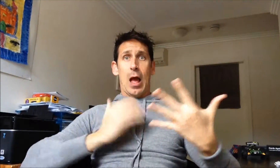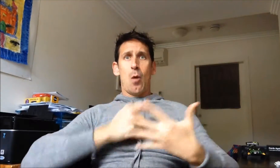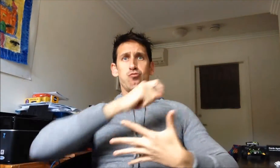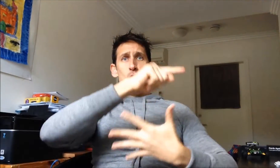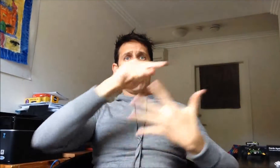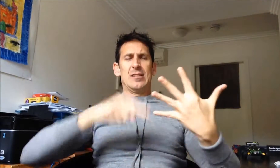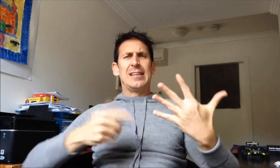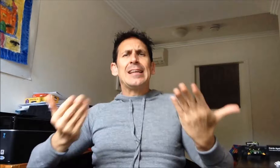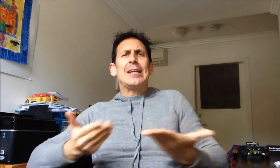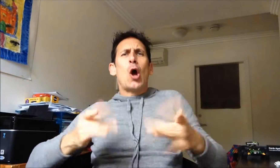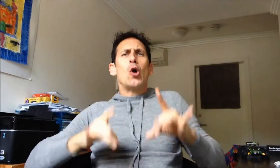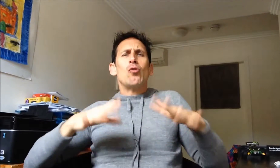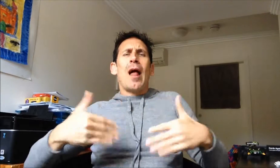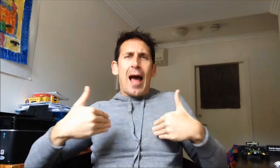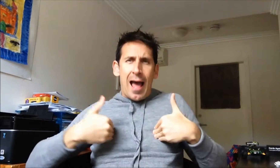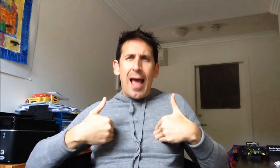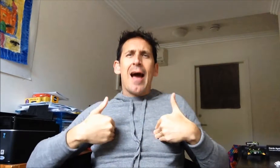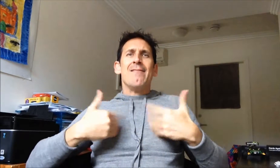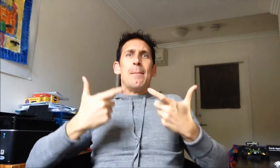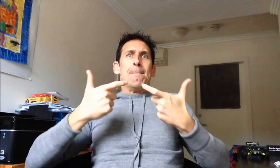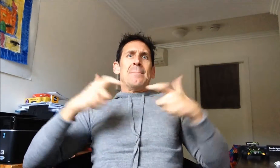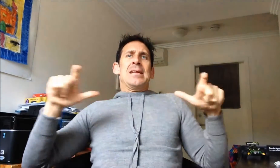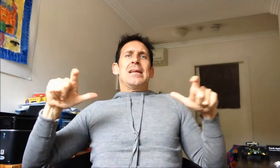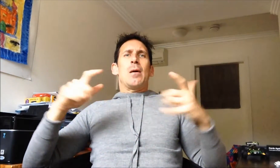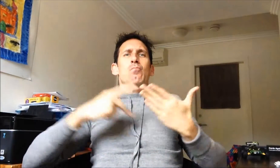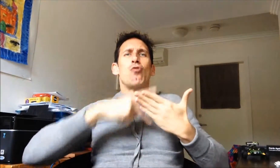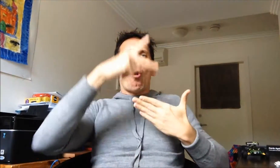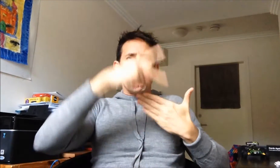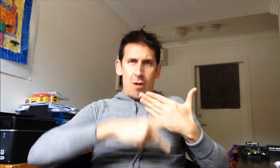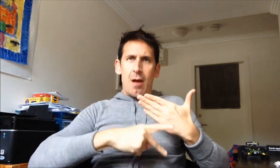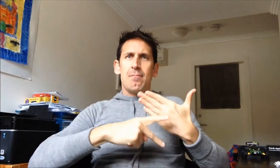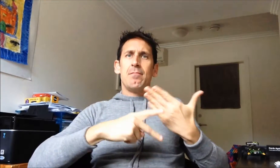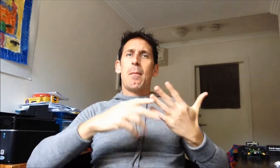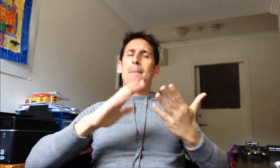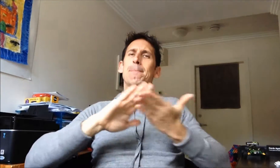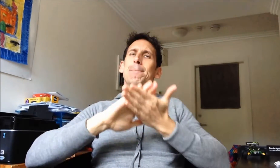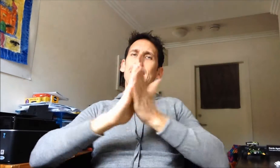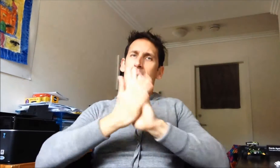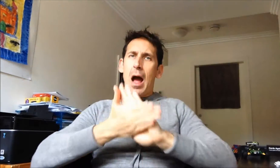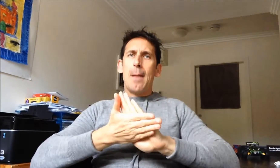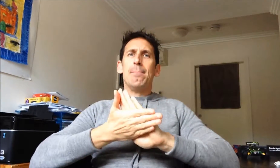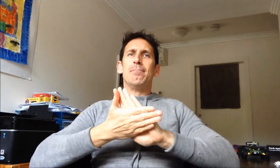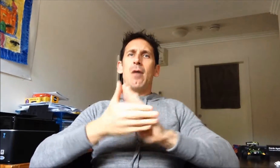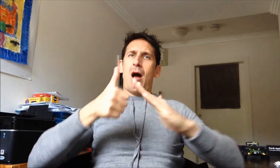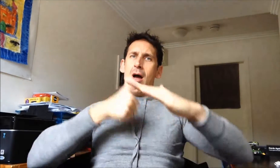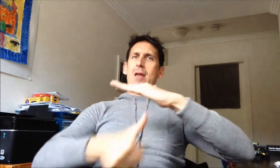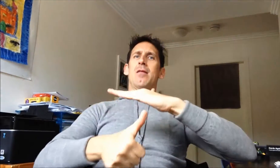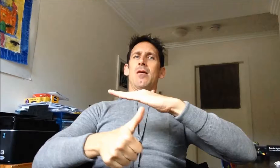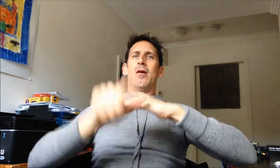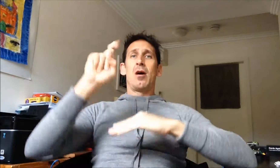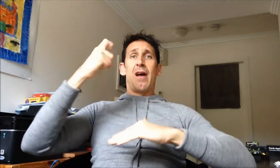In Australia, we have huge programs established under the Government’s health policy,